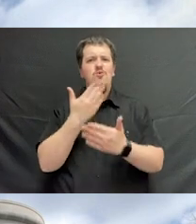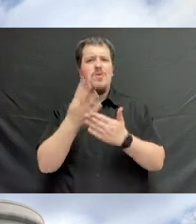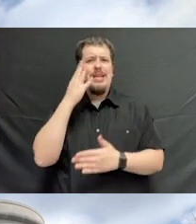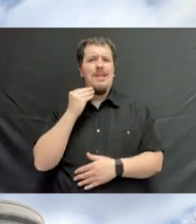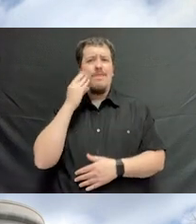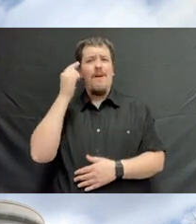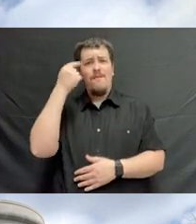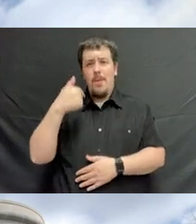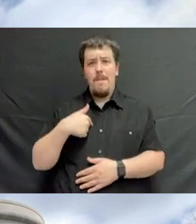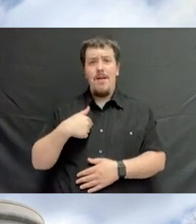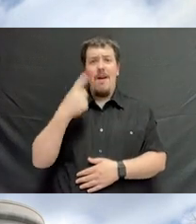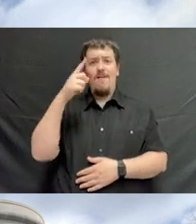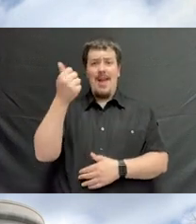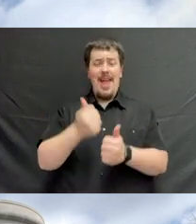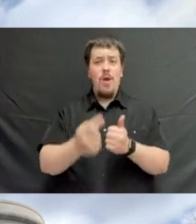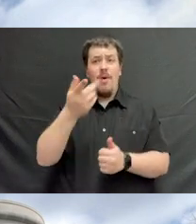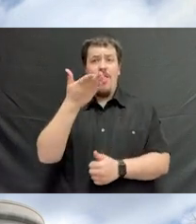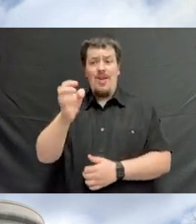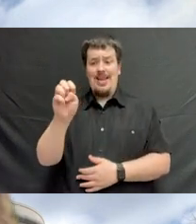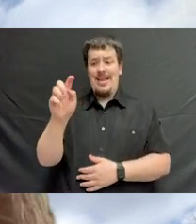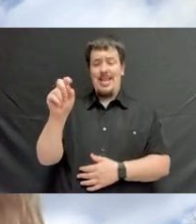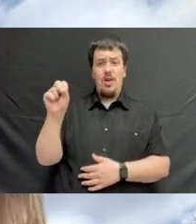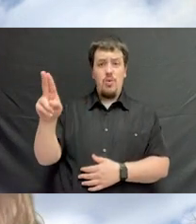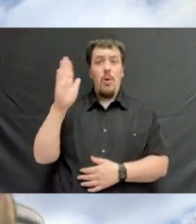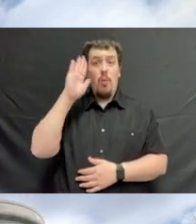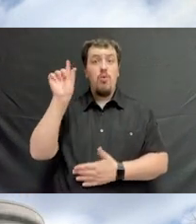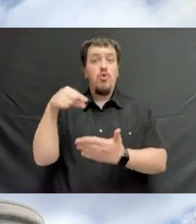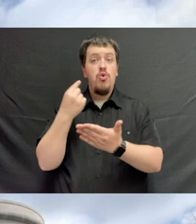So for everybody at ETSU who's gonna be graduating here,